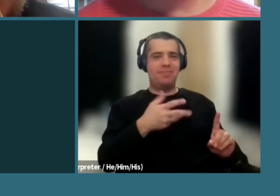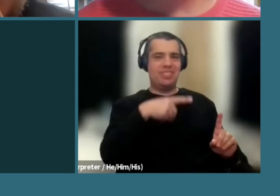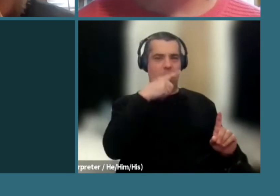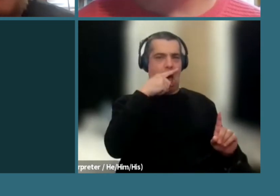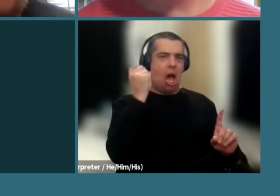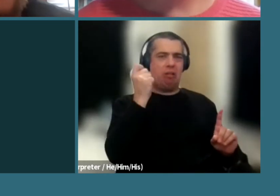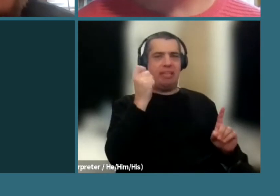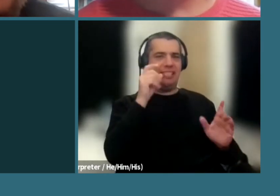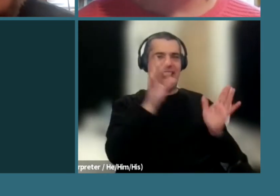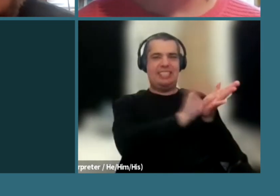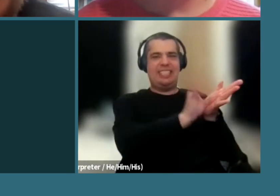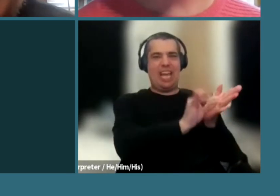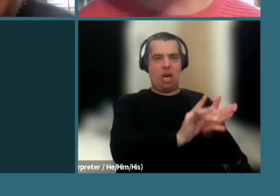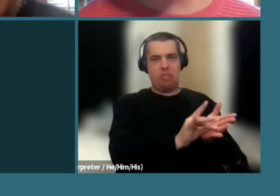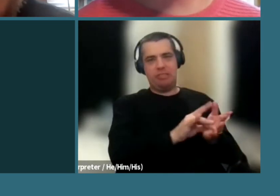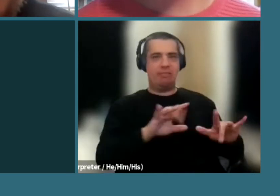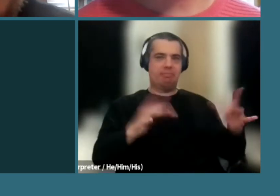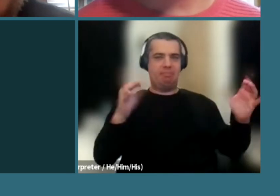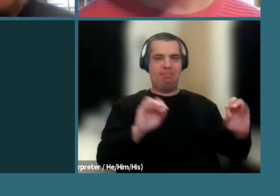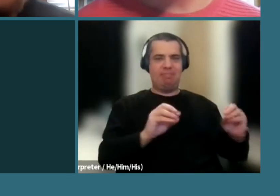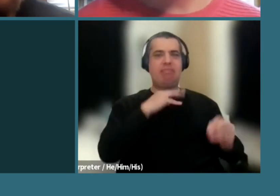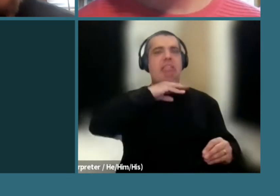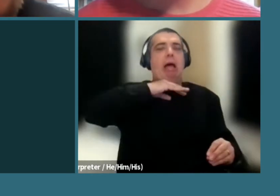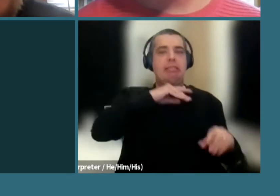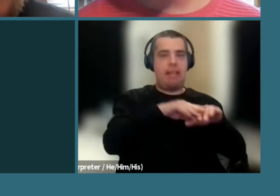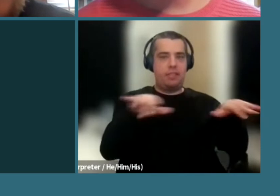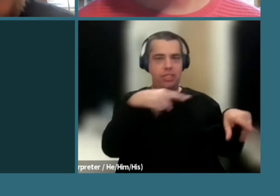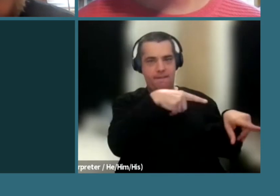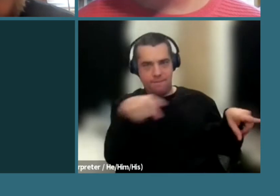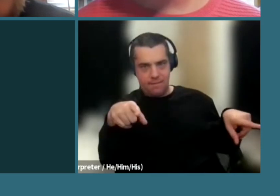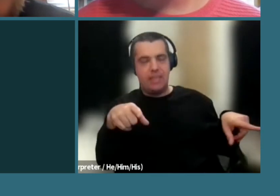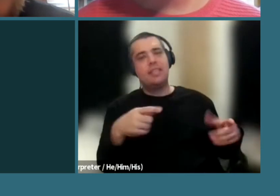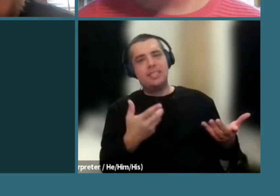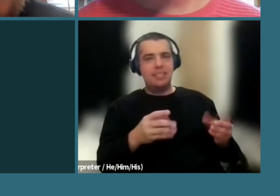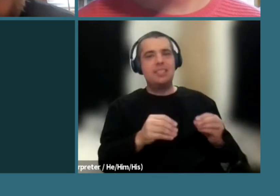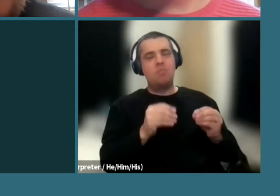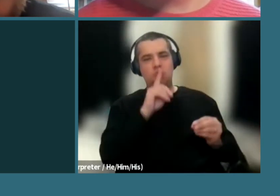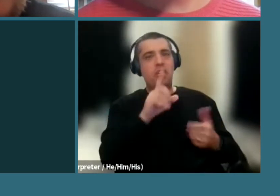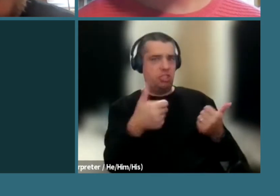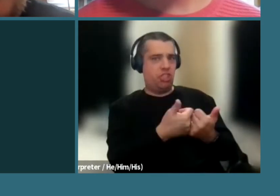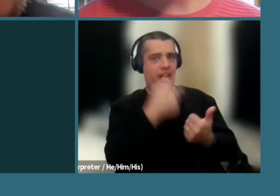and there's some, like, dust on the shelf, it was just more challenging.